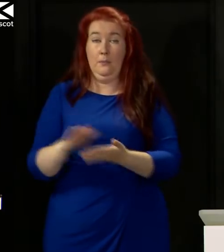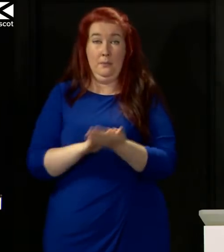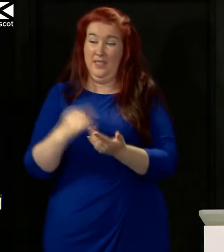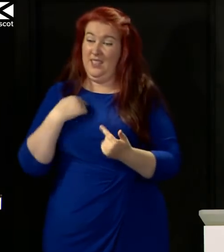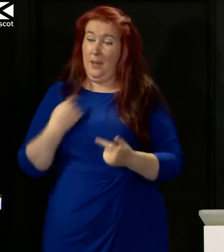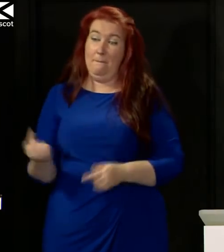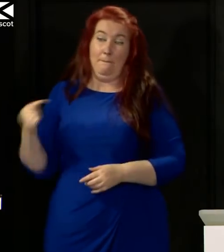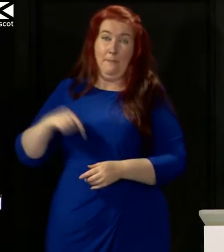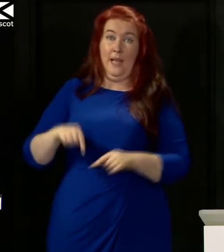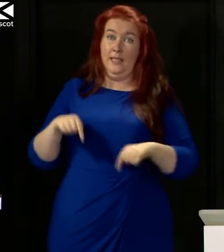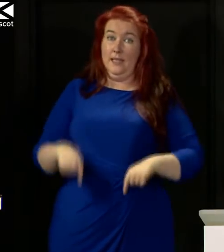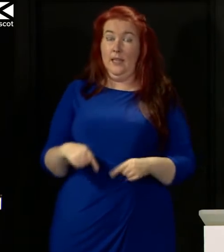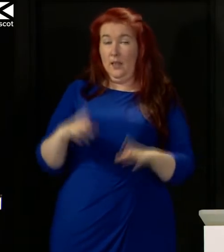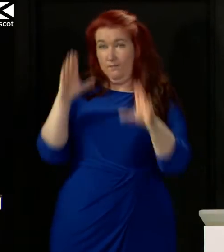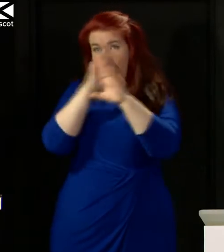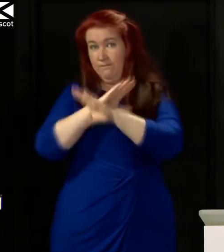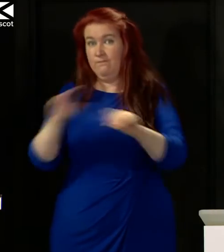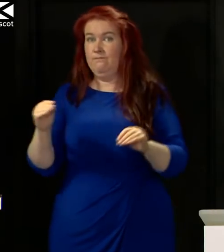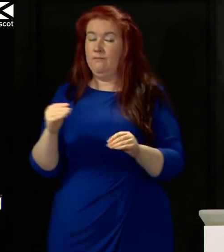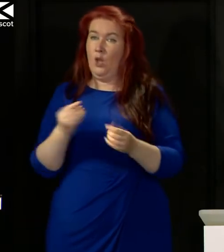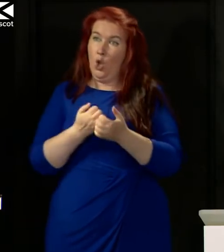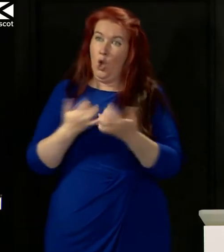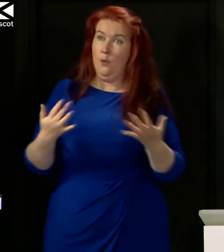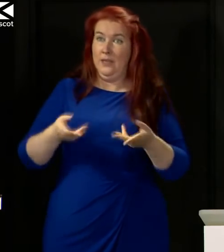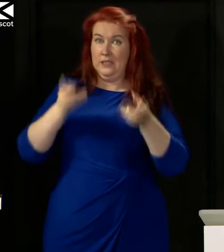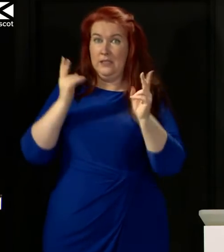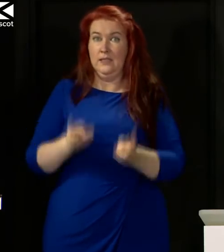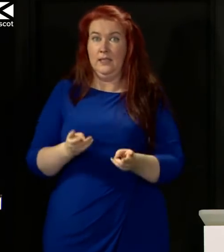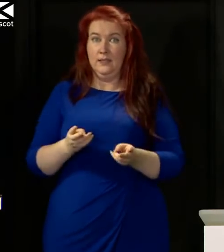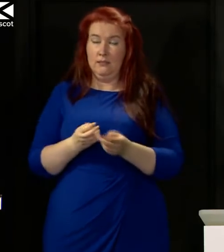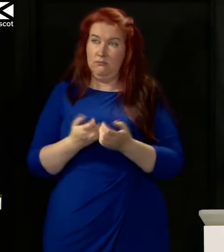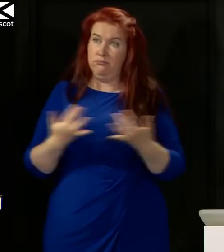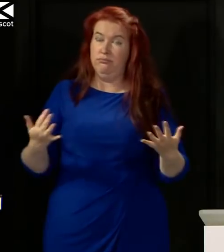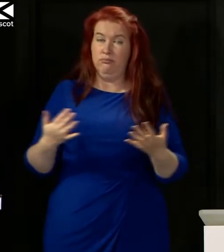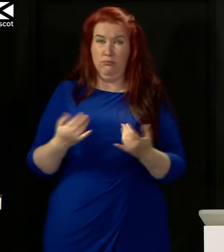telling you about numbers that are much grimmer than the ones we are dealing with right now.